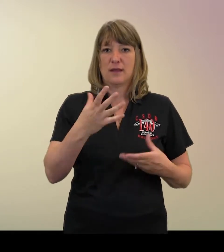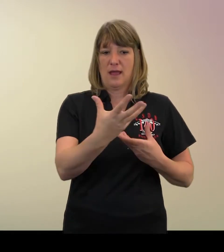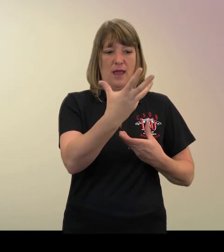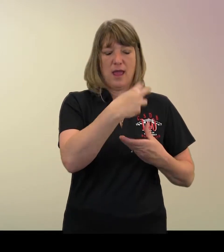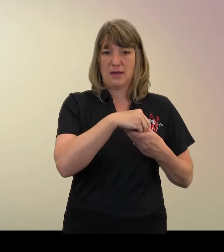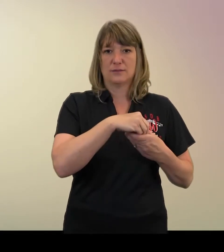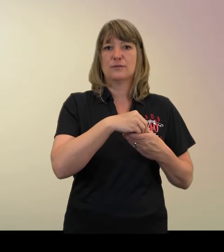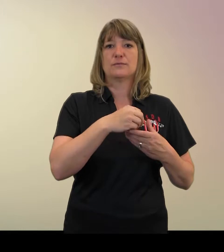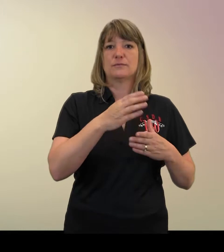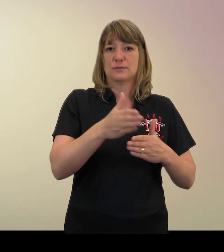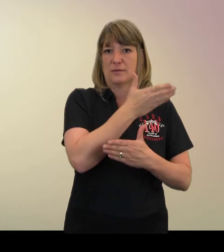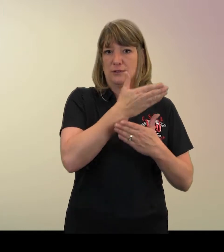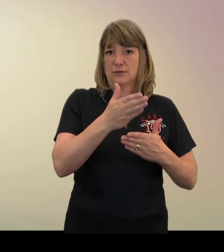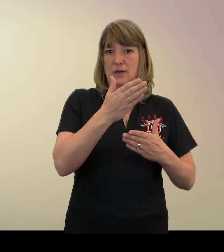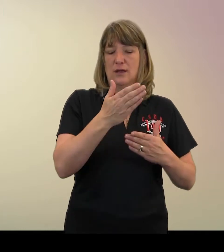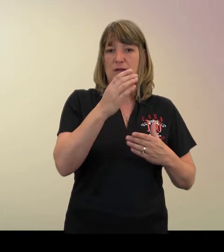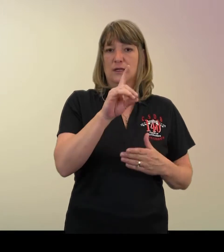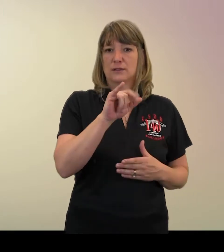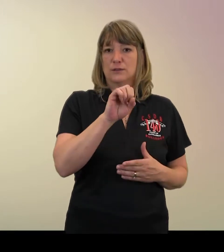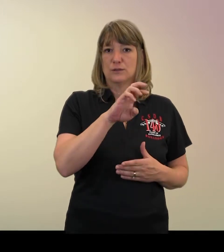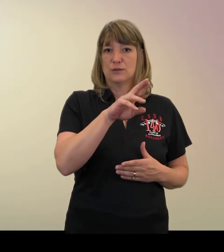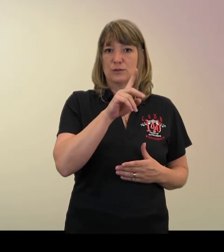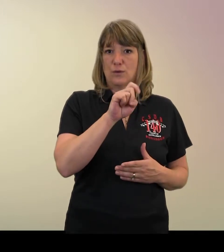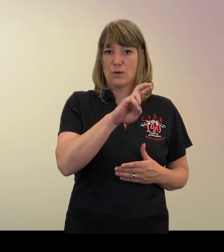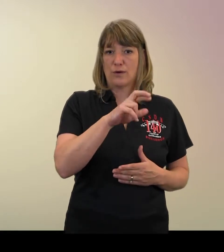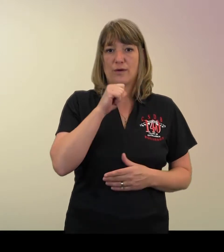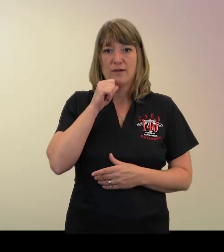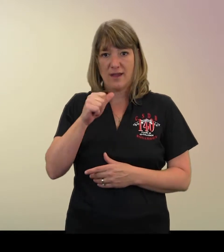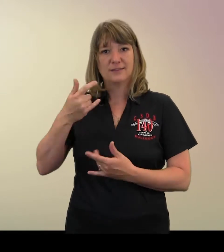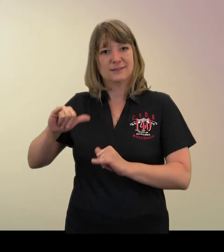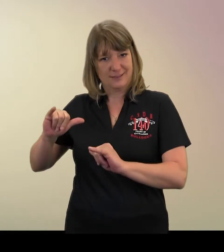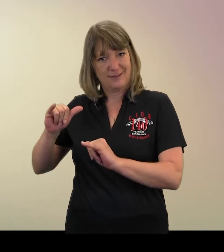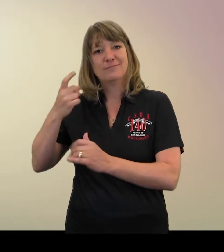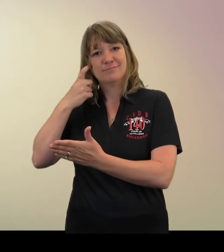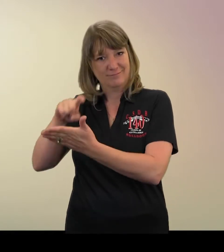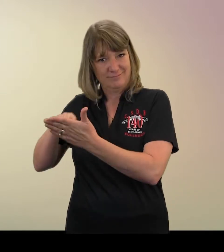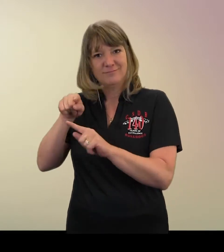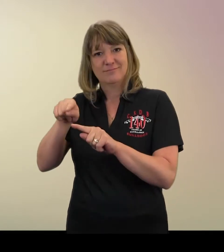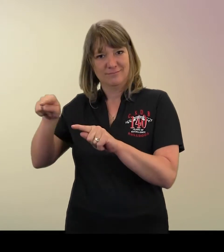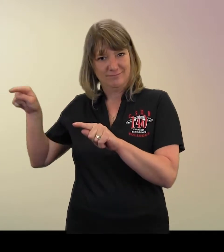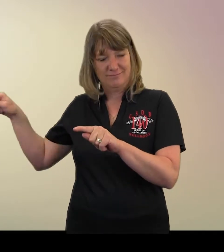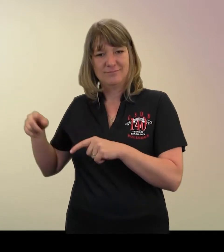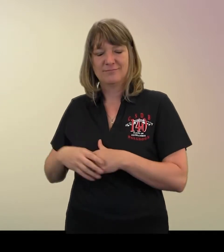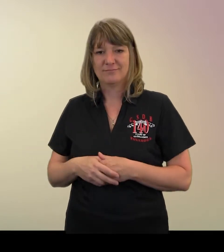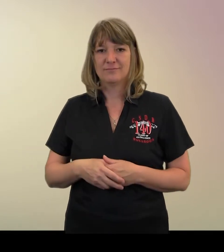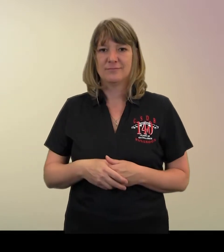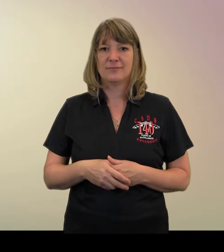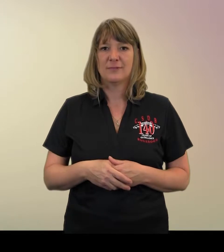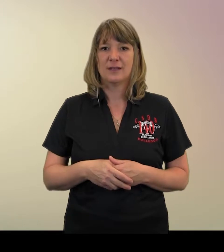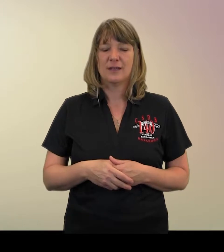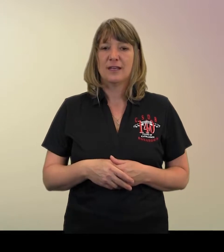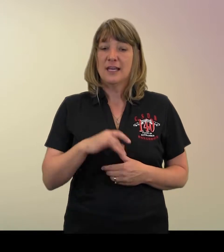of an autism spectrum disorder. One thing that's important to emphasize is that, even if a child has